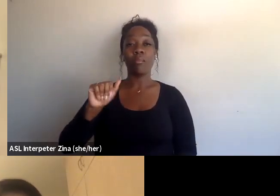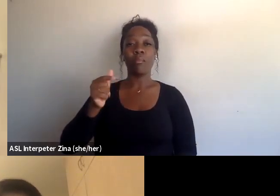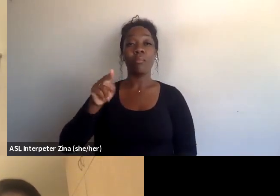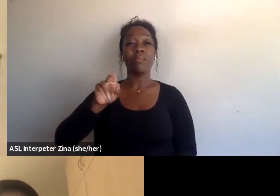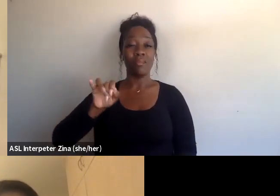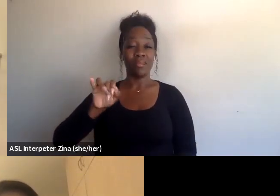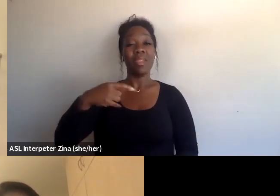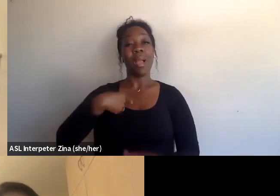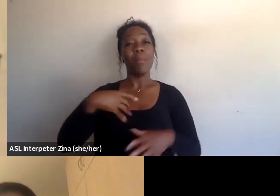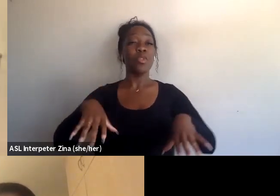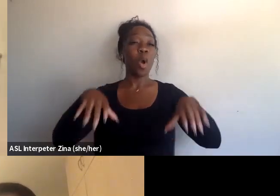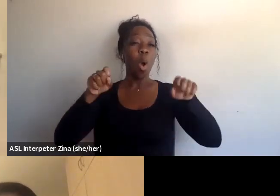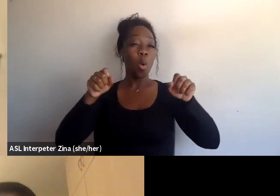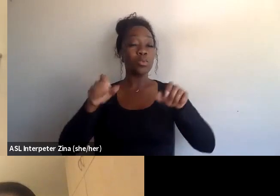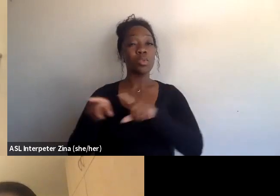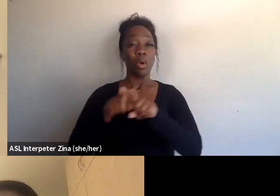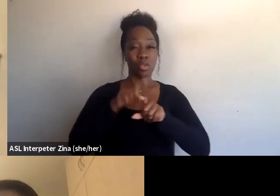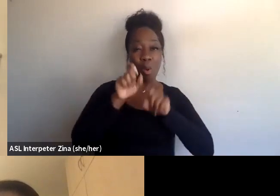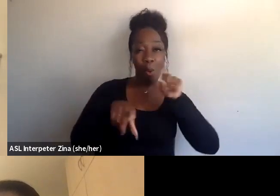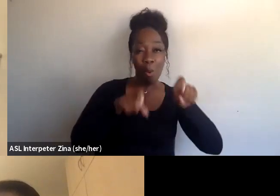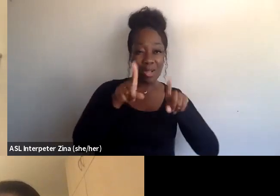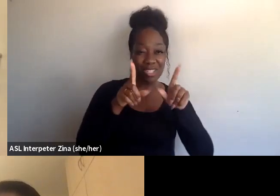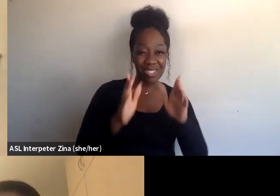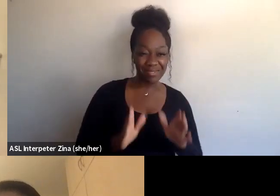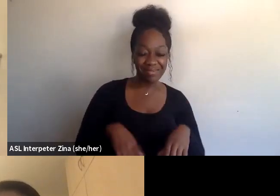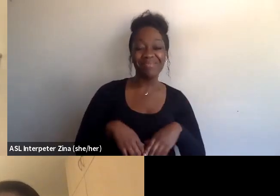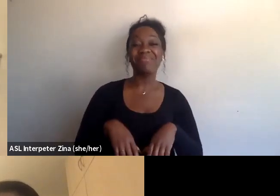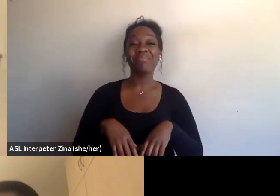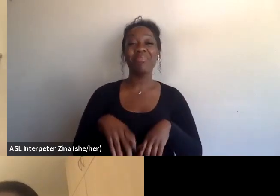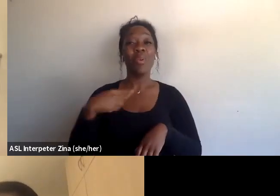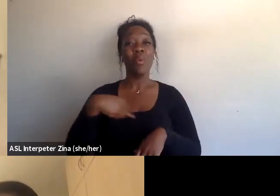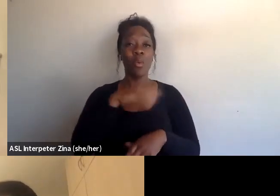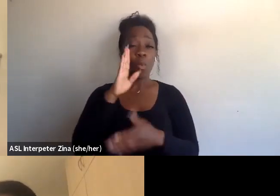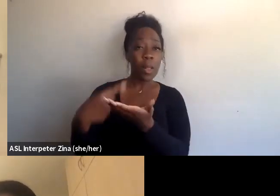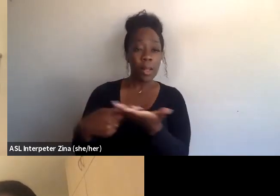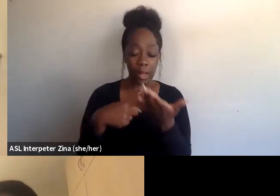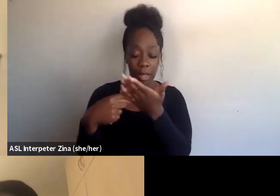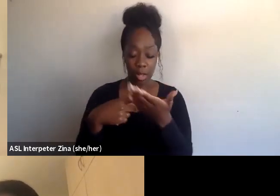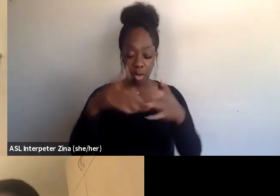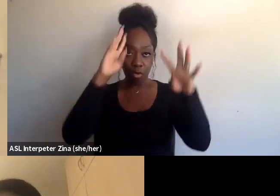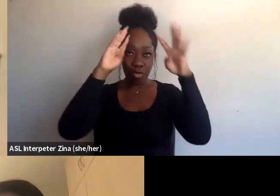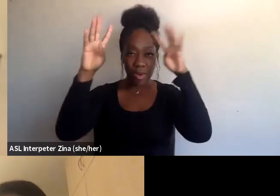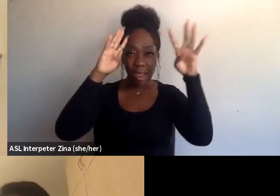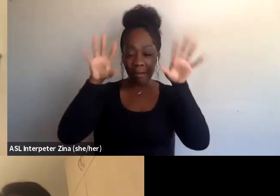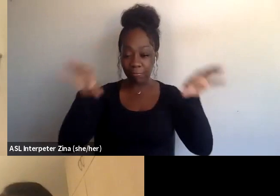And we essentially cover creative practice of women on the African continent in the diaspora.